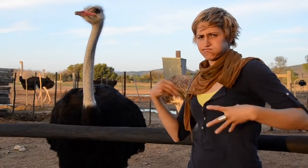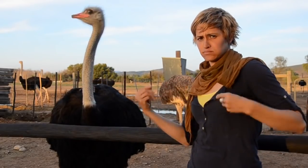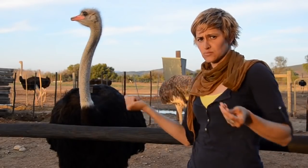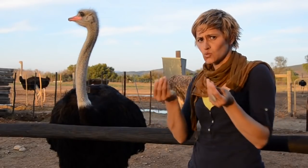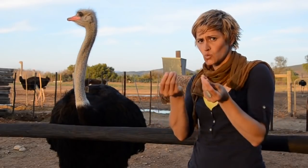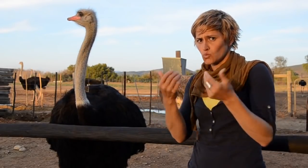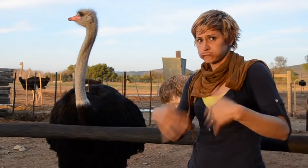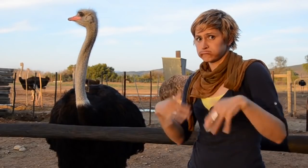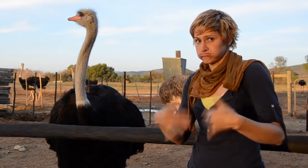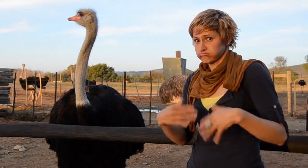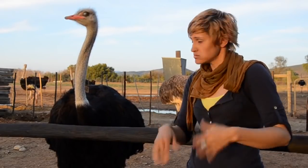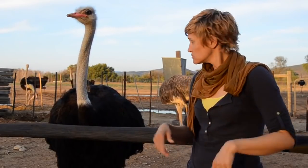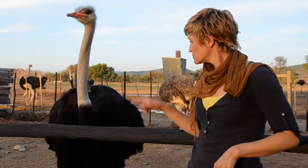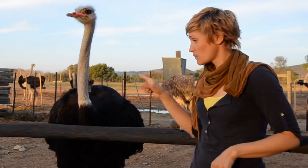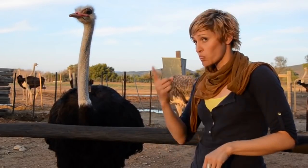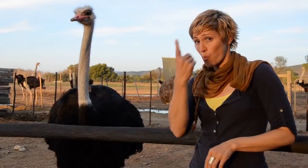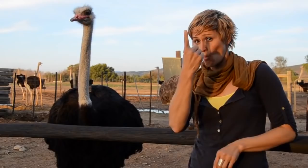The feathers are soft and of superior quality.